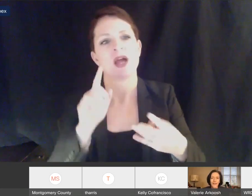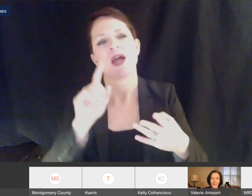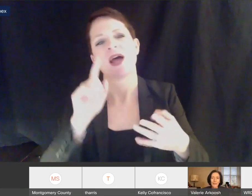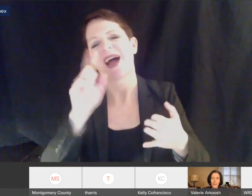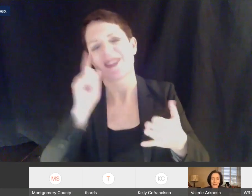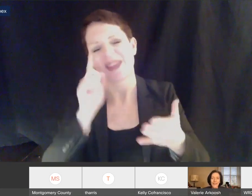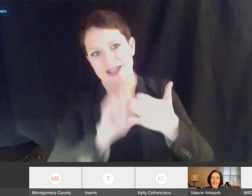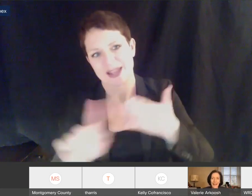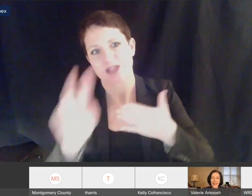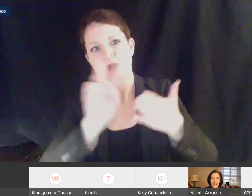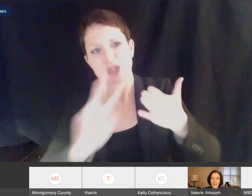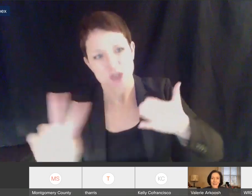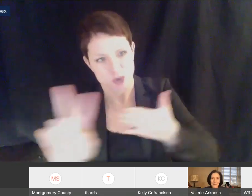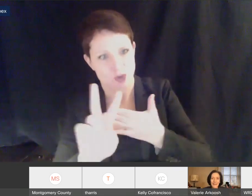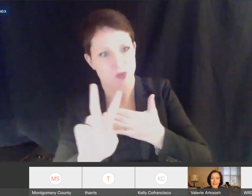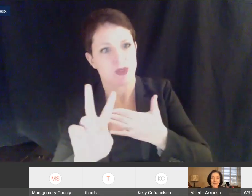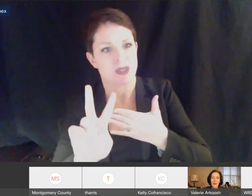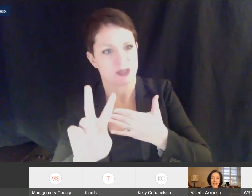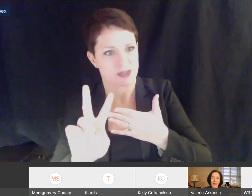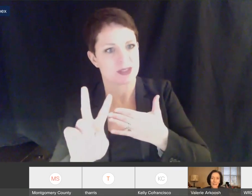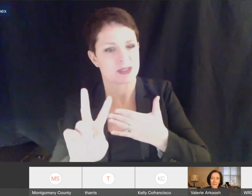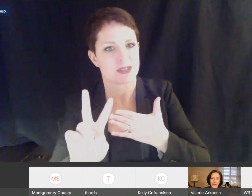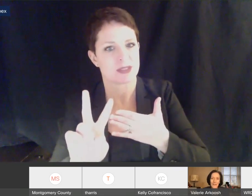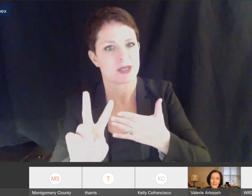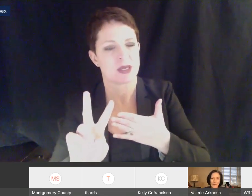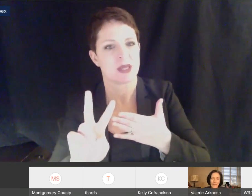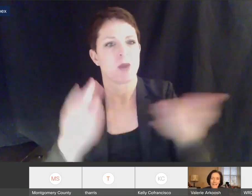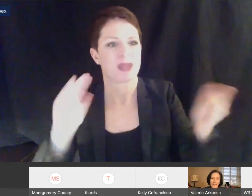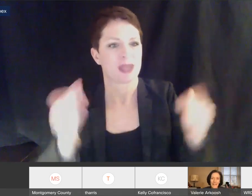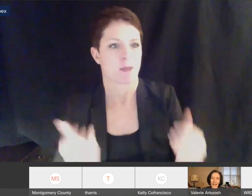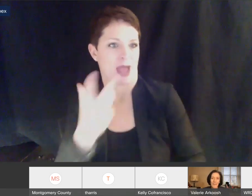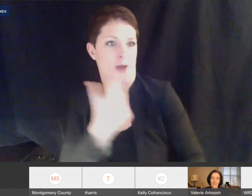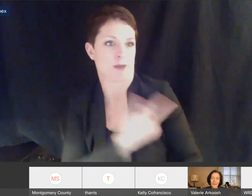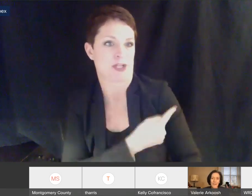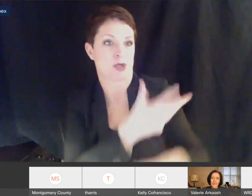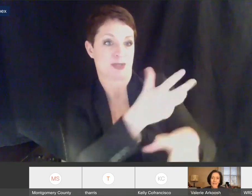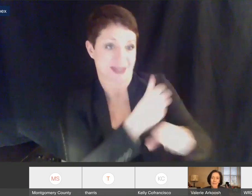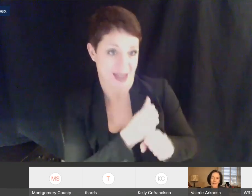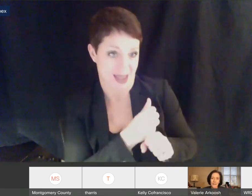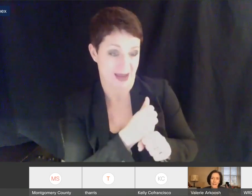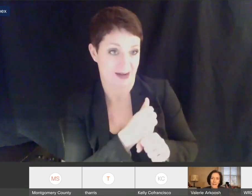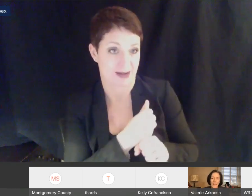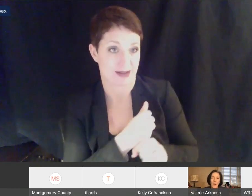think it'll be comparing how many doses have been received to how many doses have been given,